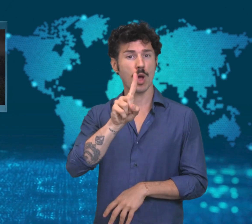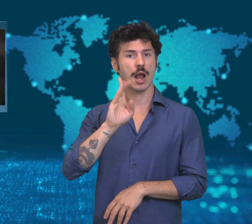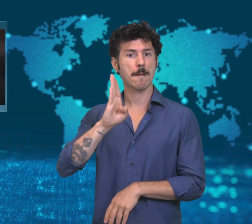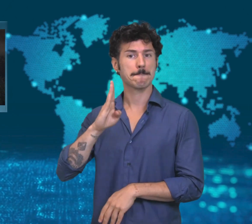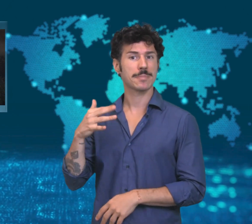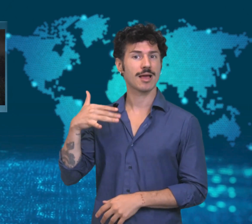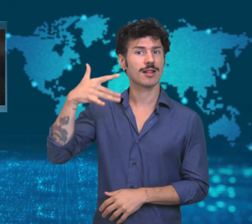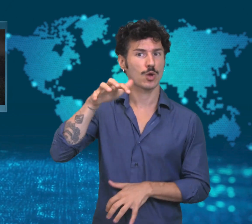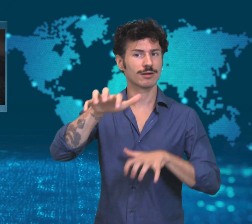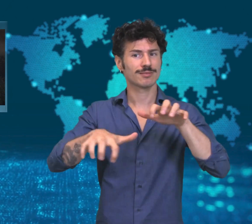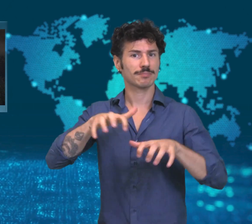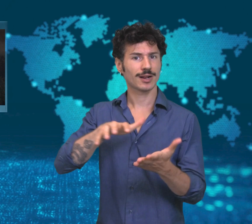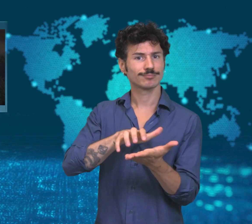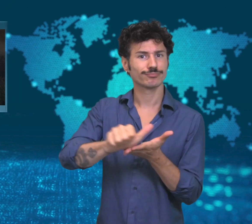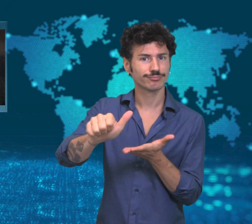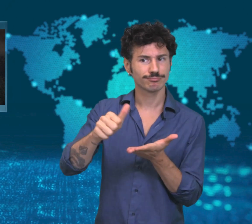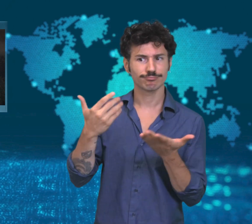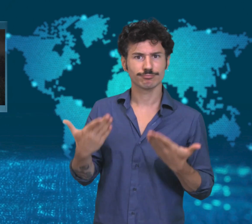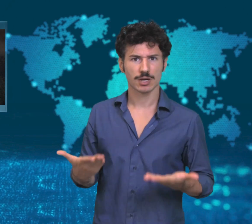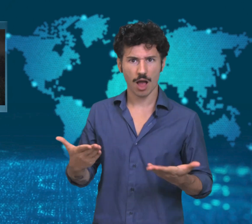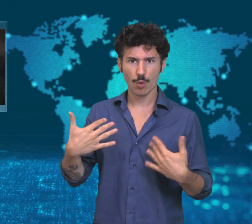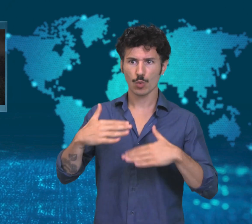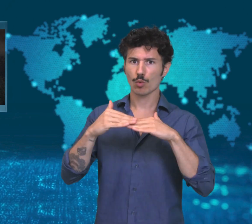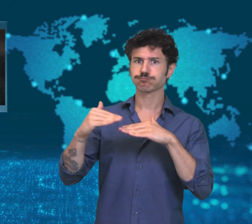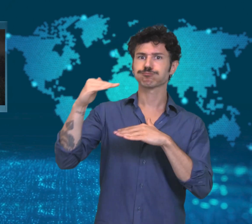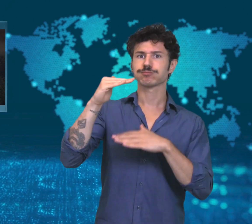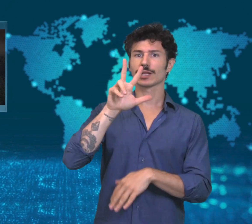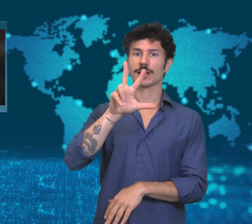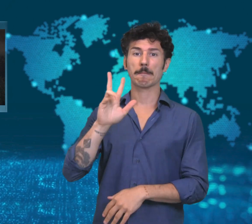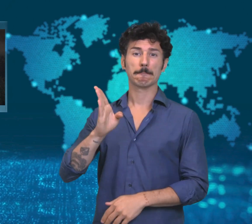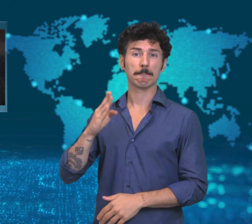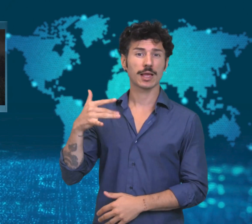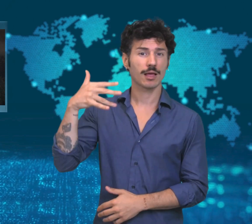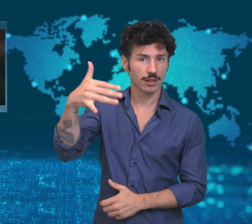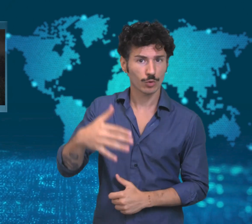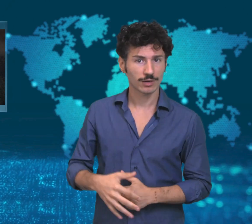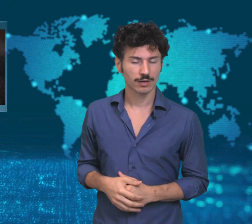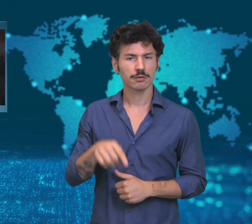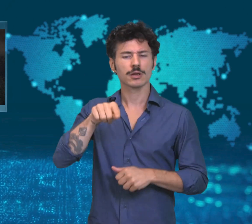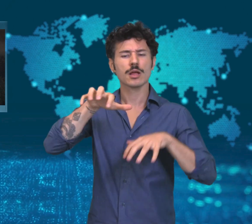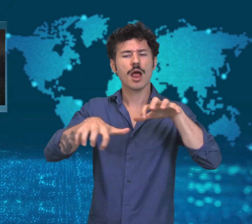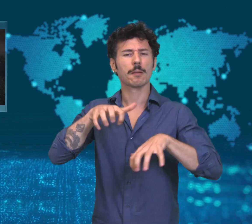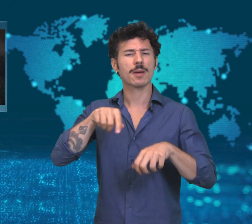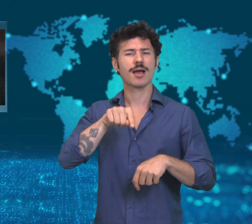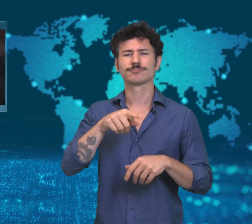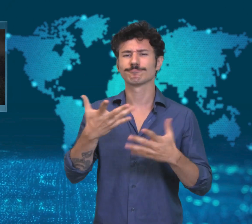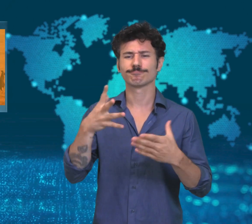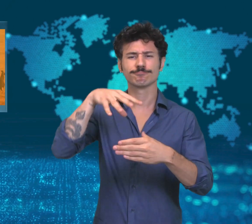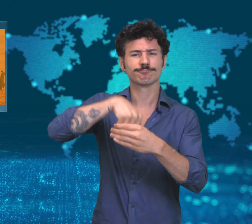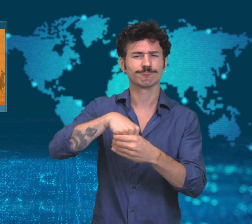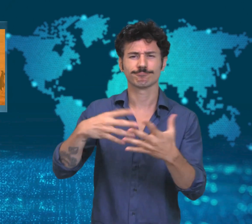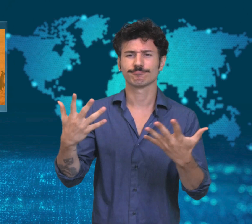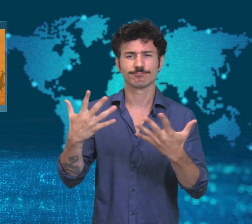which is more than the earlier estimate of around 1 billion.